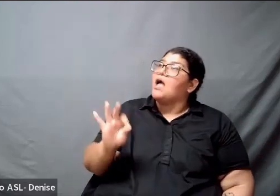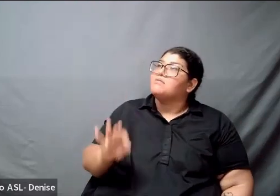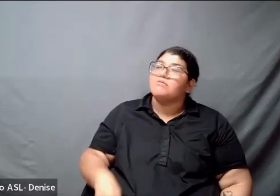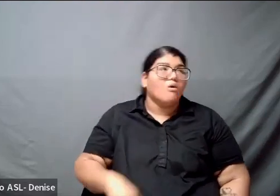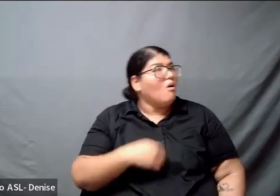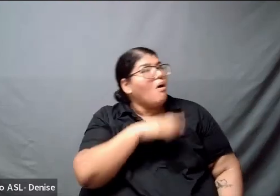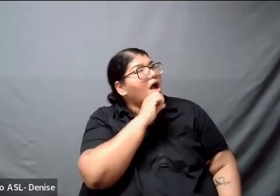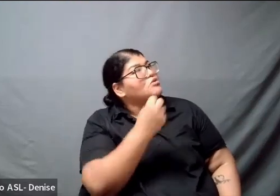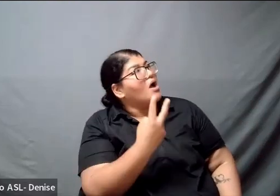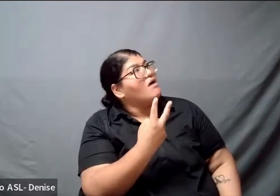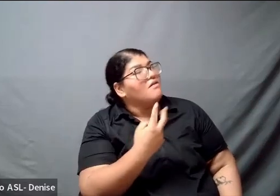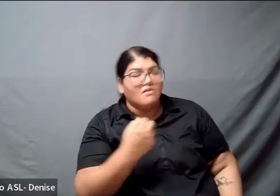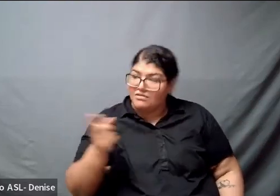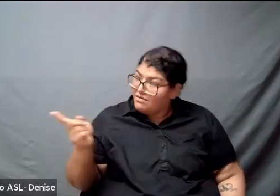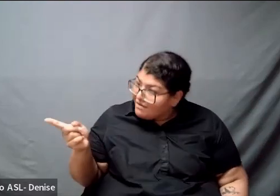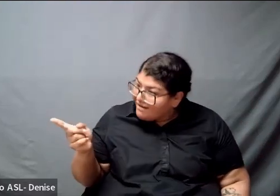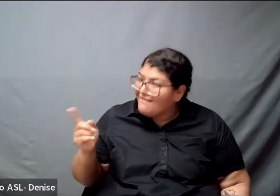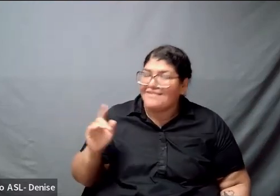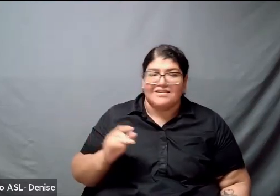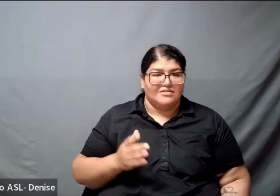How often do you get to interact directly with your readers?